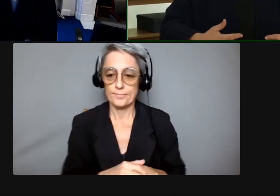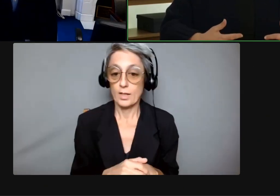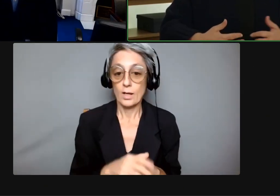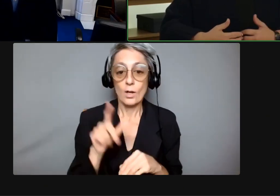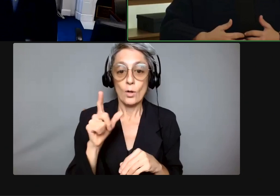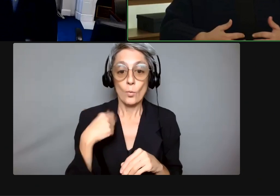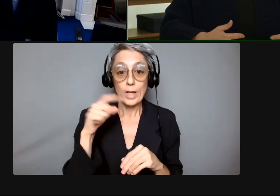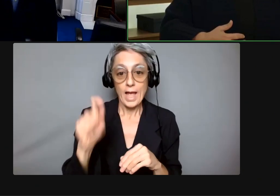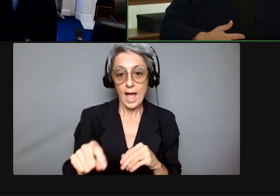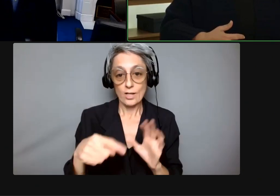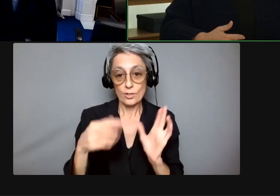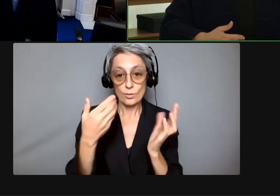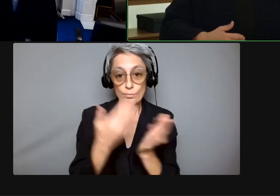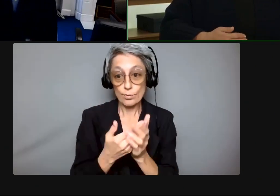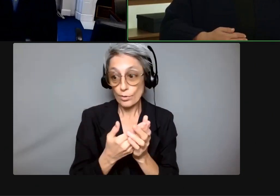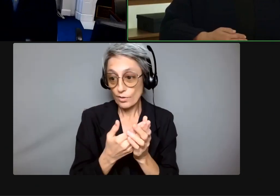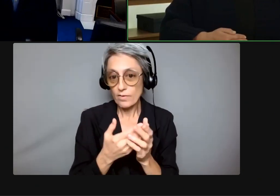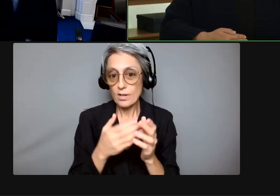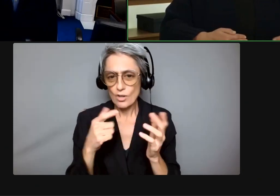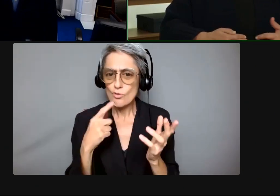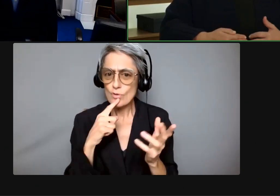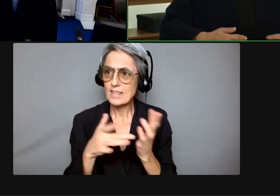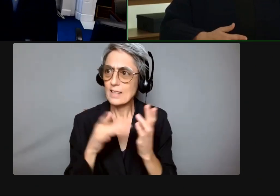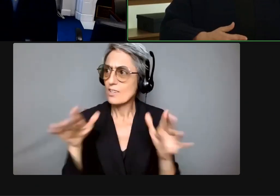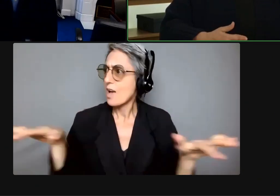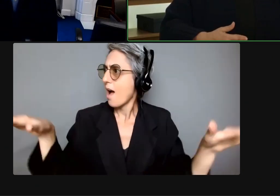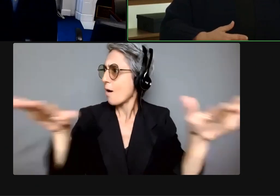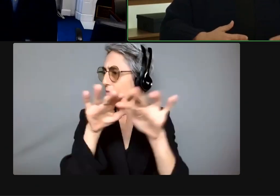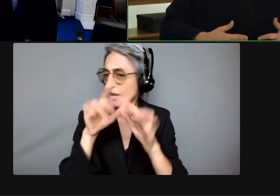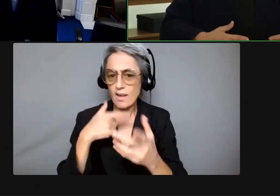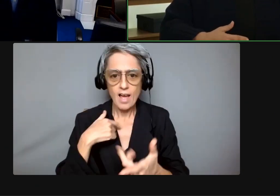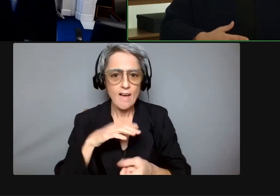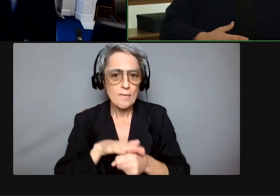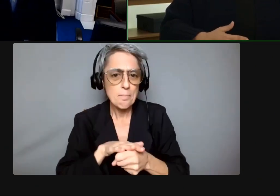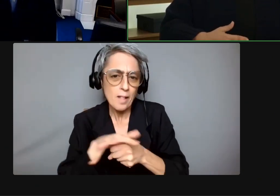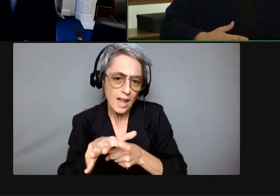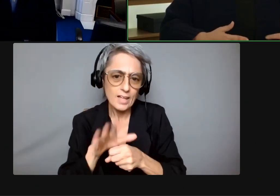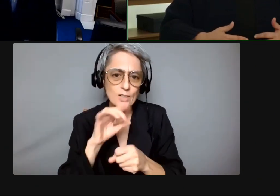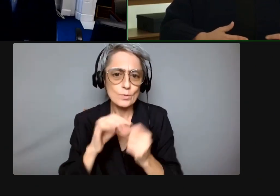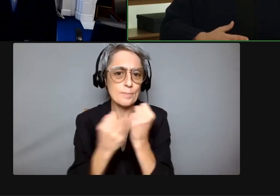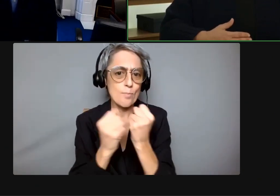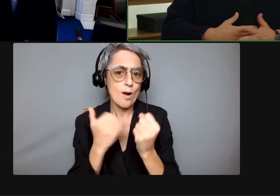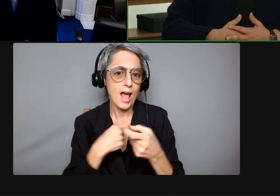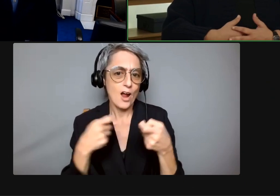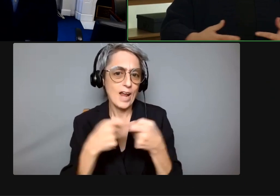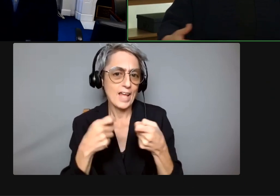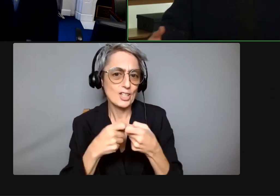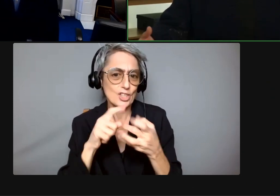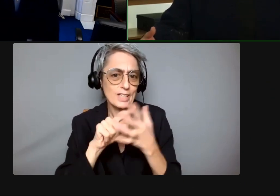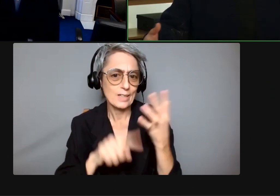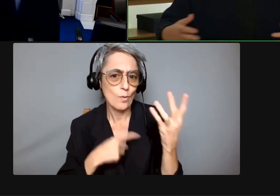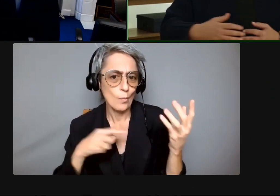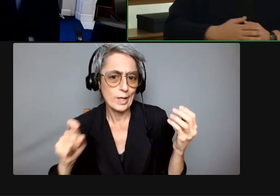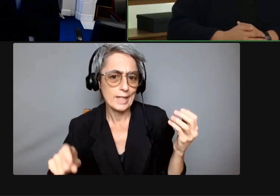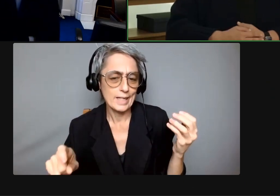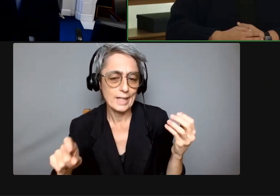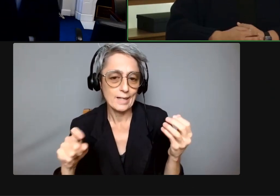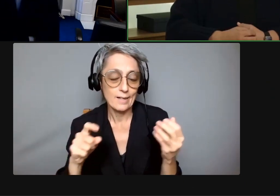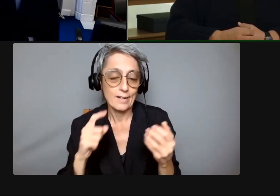out there to be able to support the energy needs of a company like Apple, which are not small. You know, we have stores around the world,